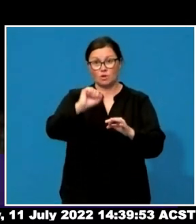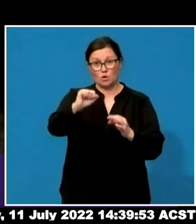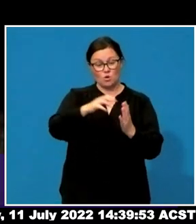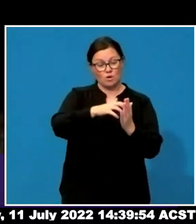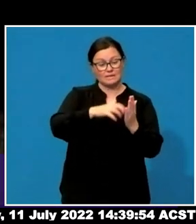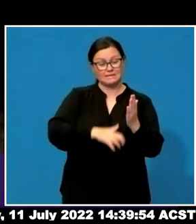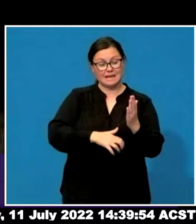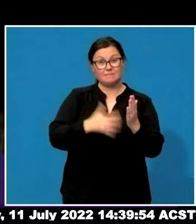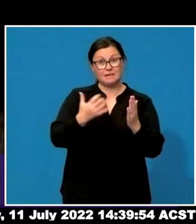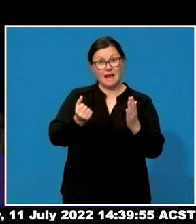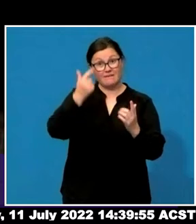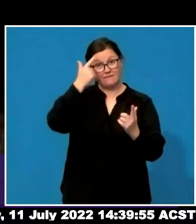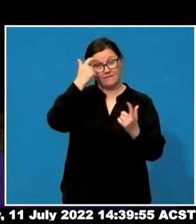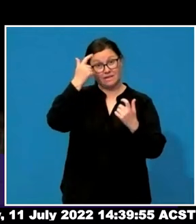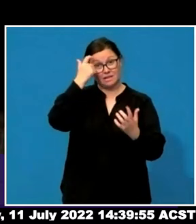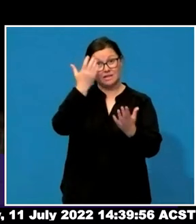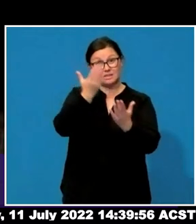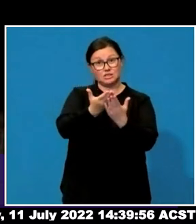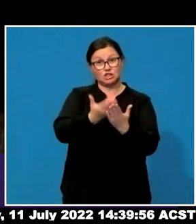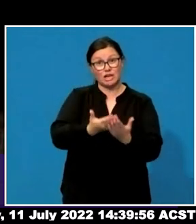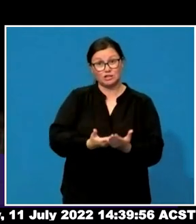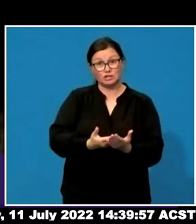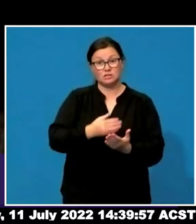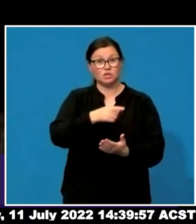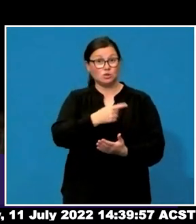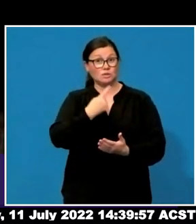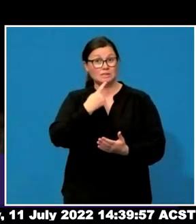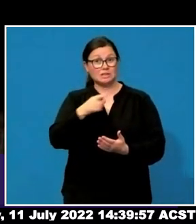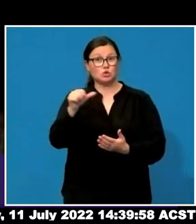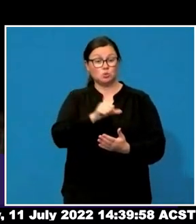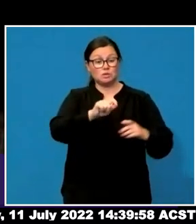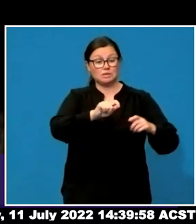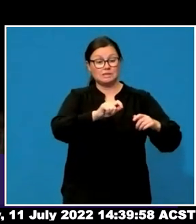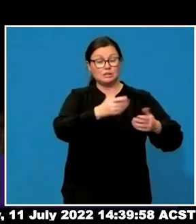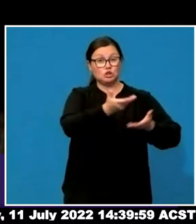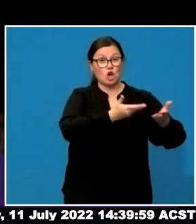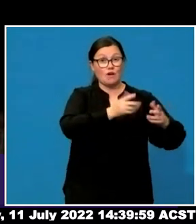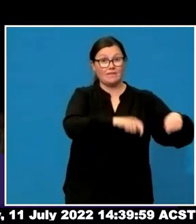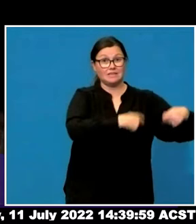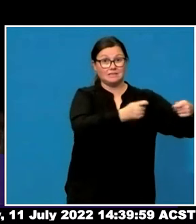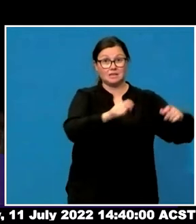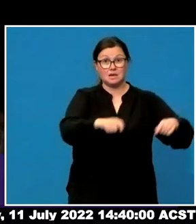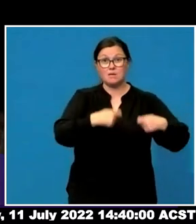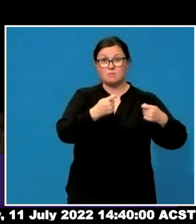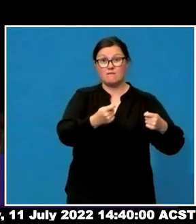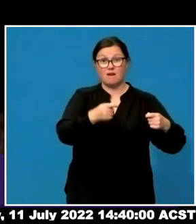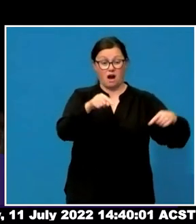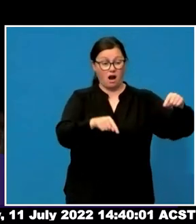thing that is required is more cooperation between service providers rather than the idea of increasing competition.